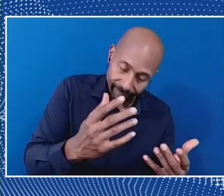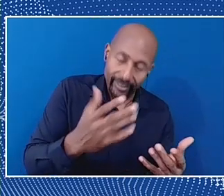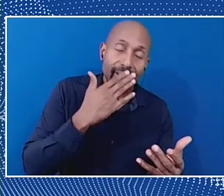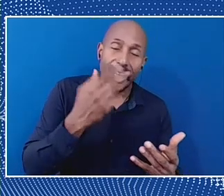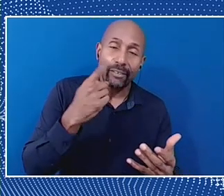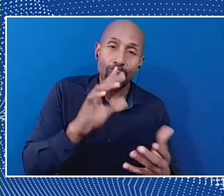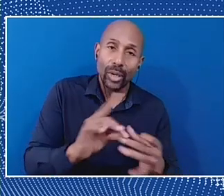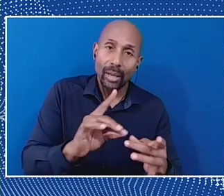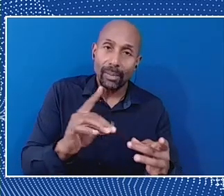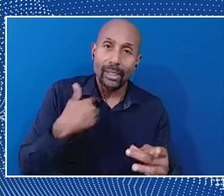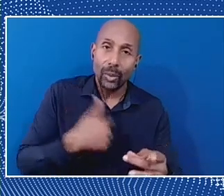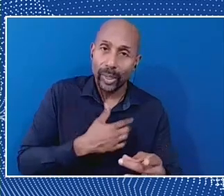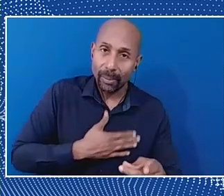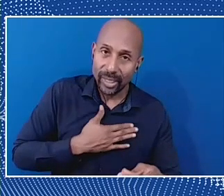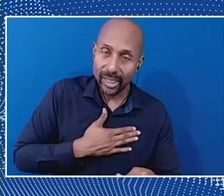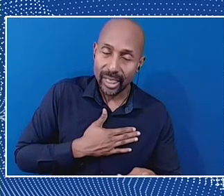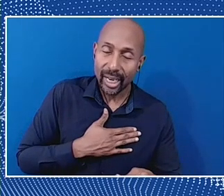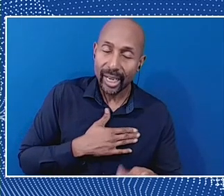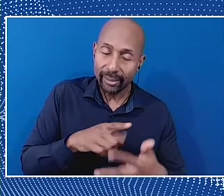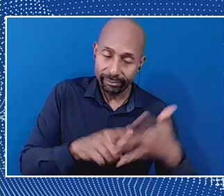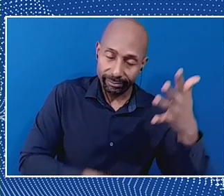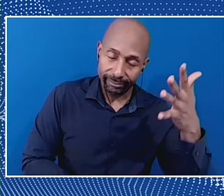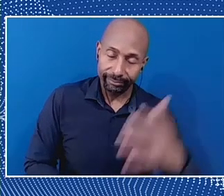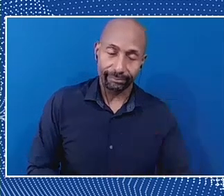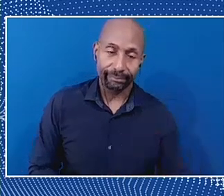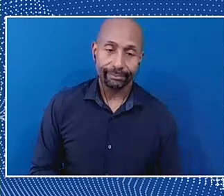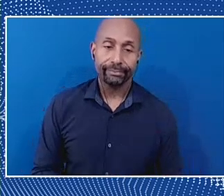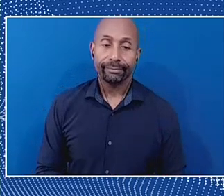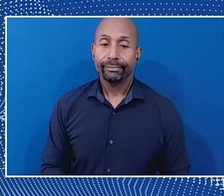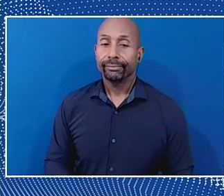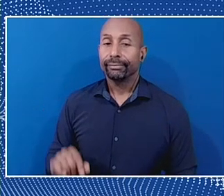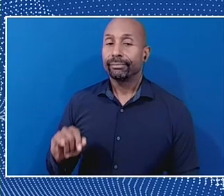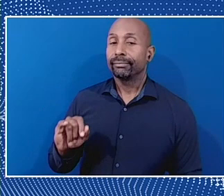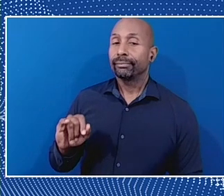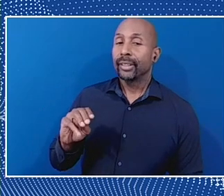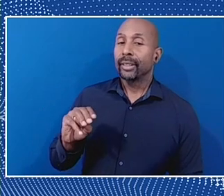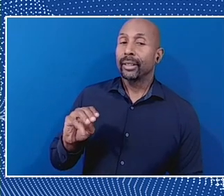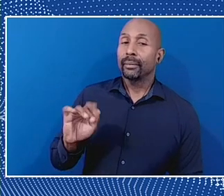Alright. Thank you for your clarification and understanding. So, next we have Lane.